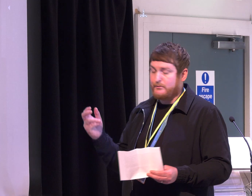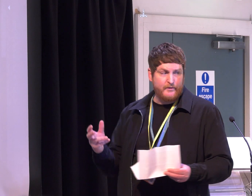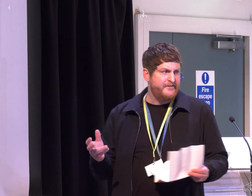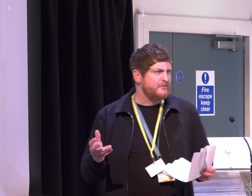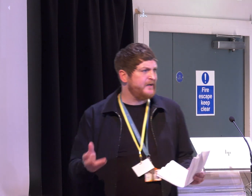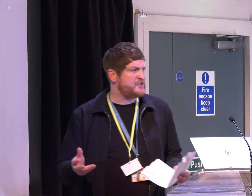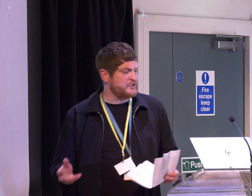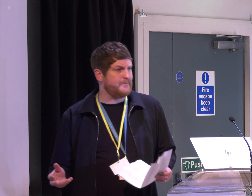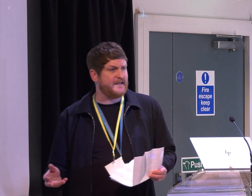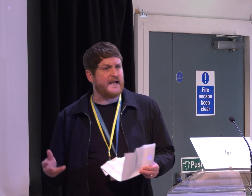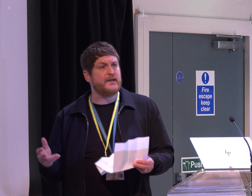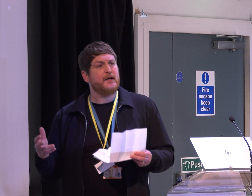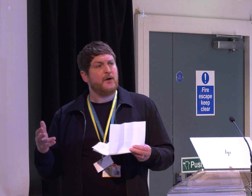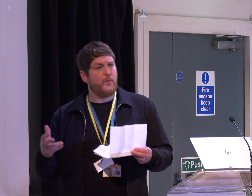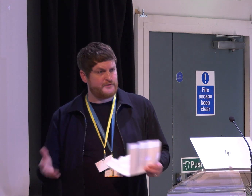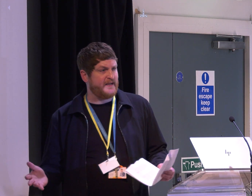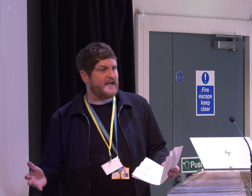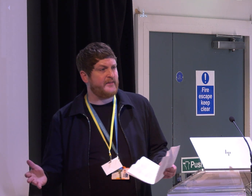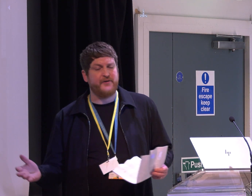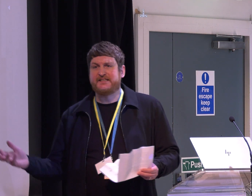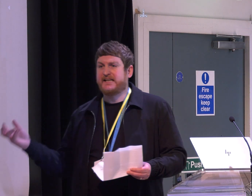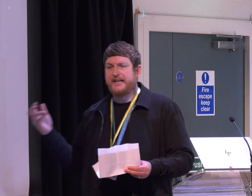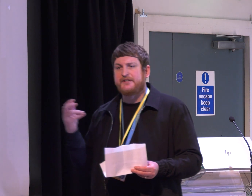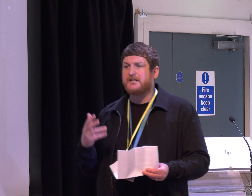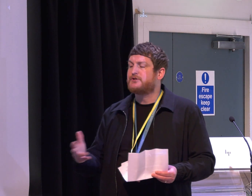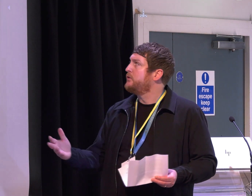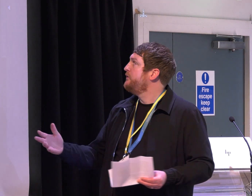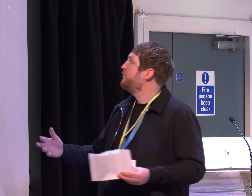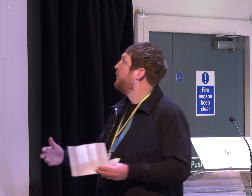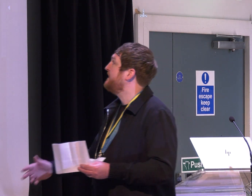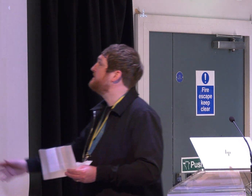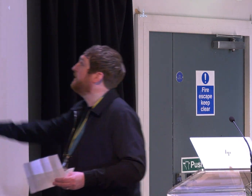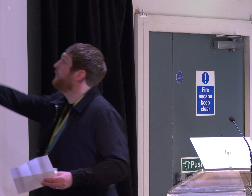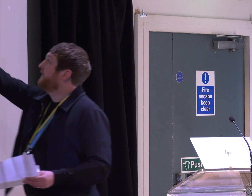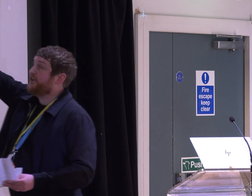It was one thing that really struck me again, whilst being out there in Italy and every single school you would walk into,